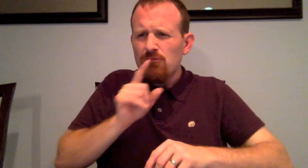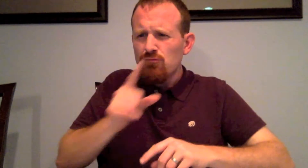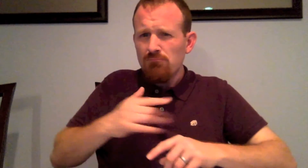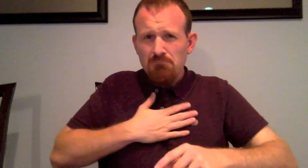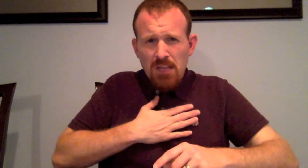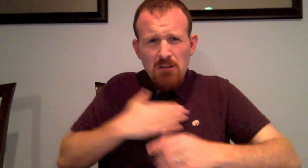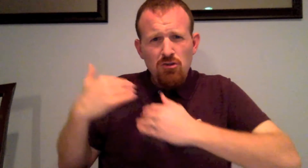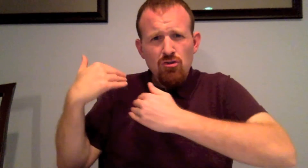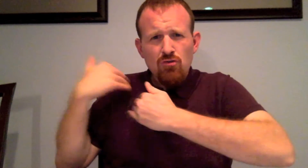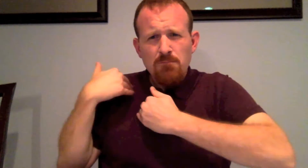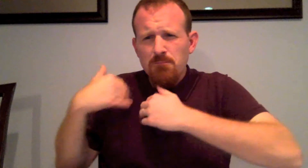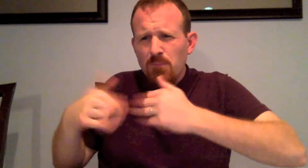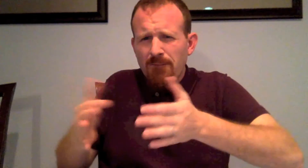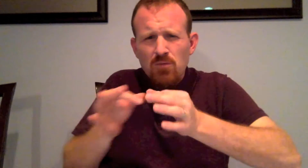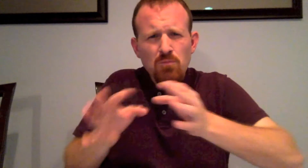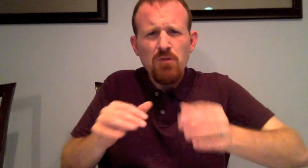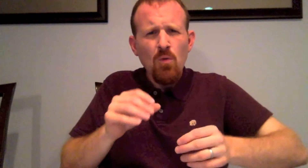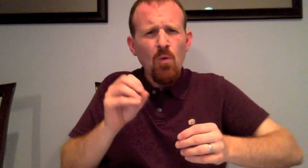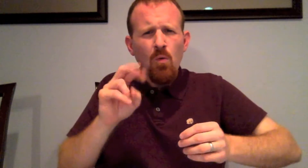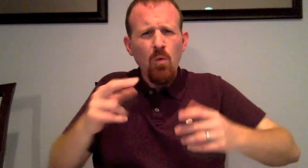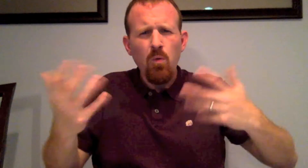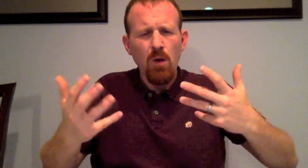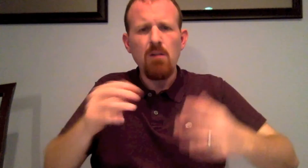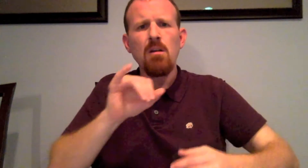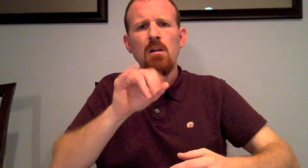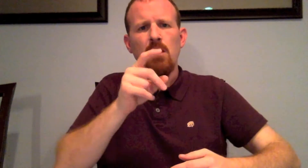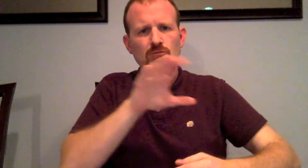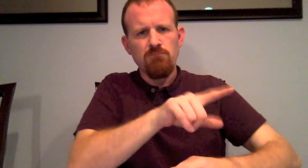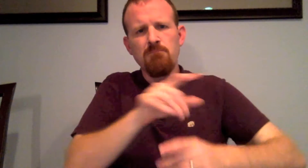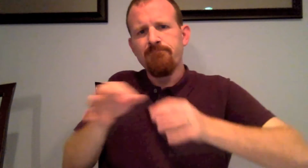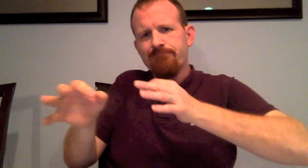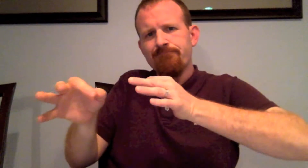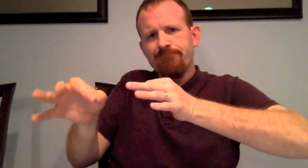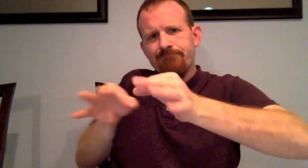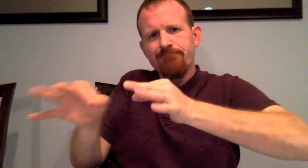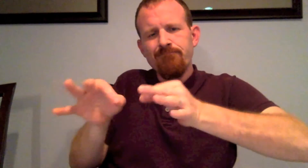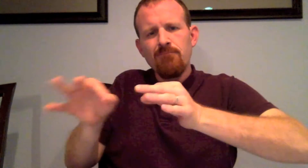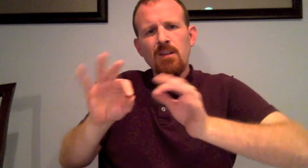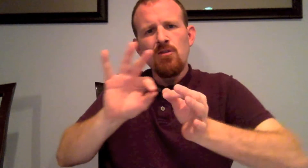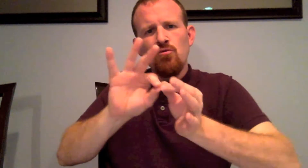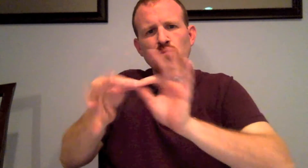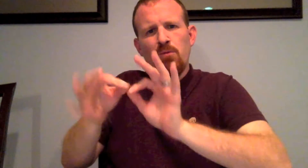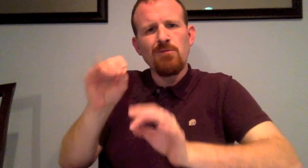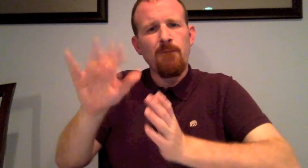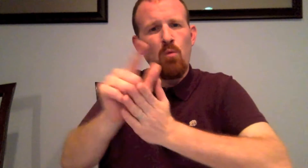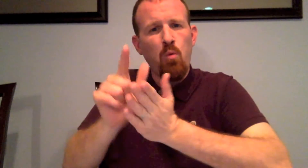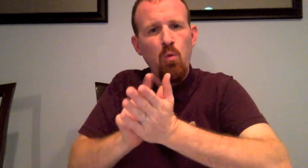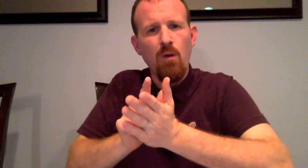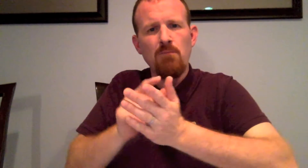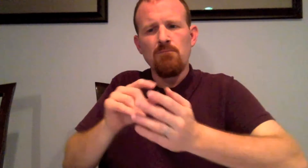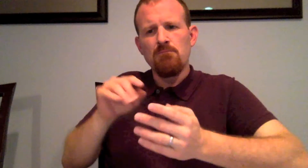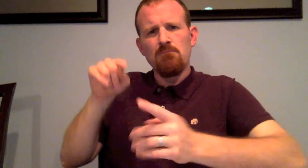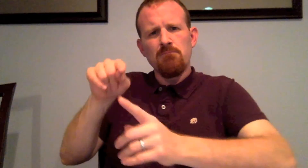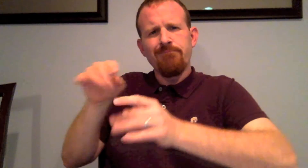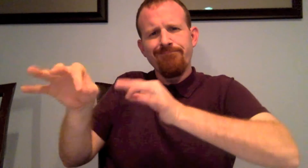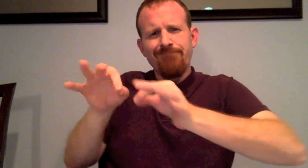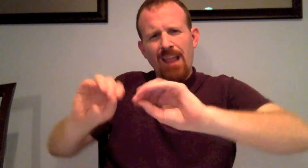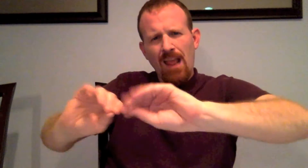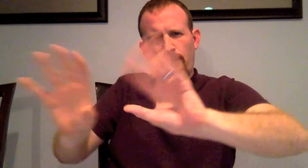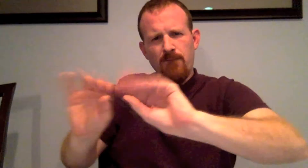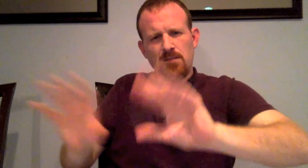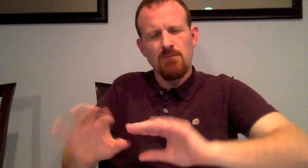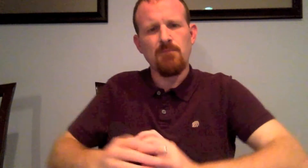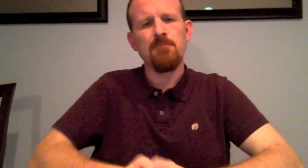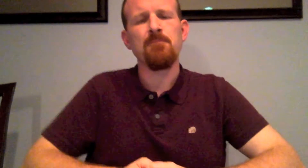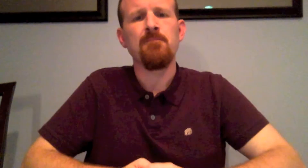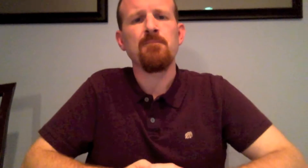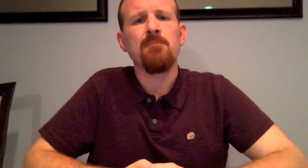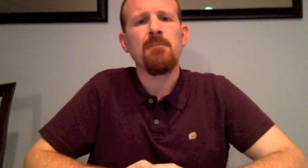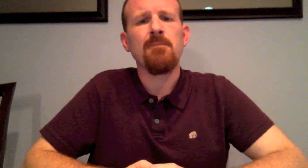a private entity may not understand its legal obligations in providing interpreting service and may receive clarification from IDHHC on its legal obligations in providing interpreting service.